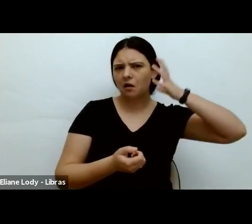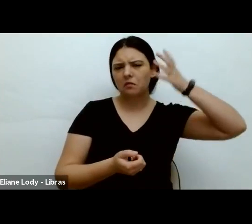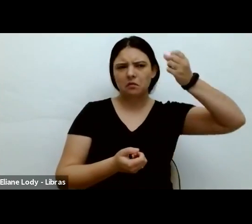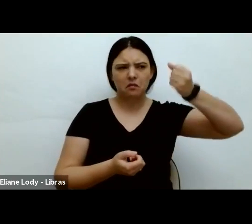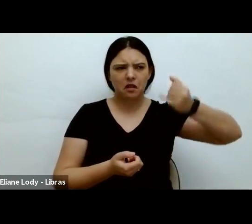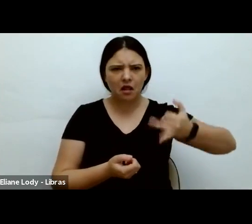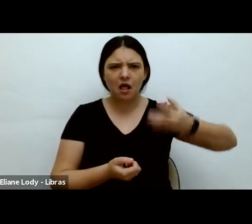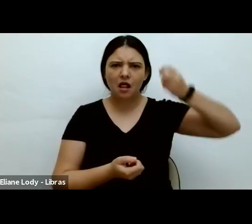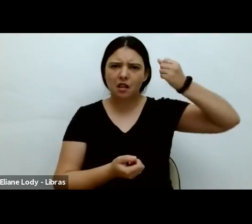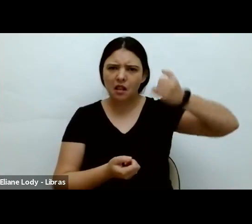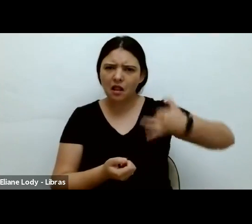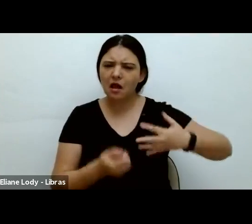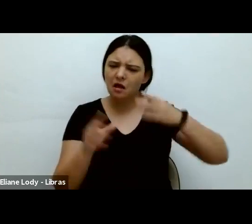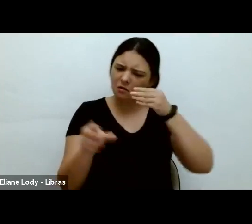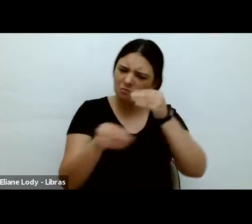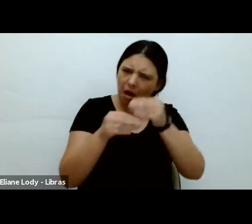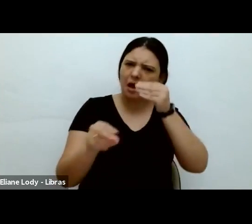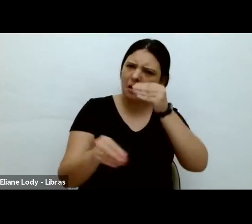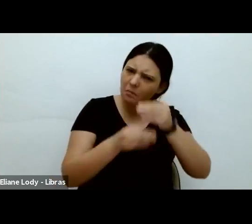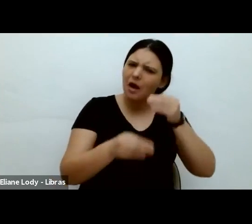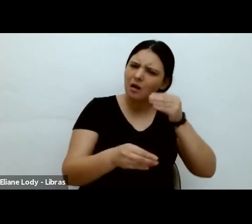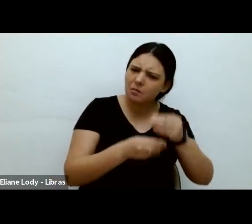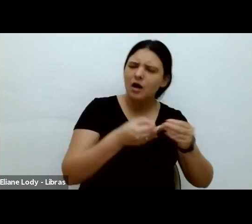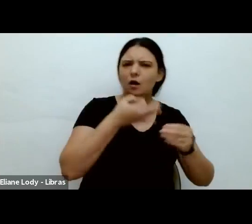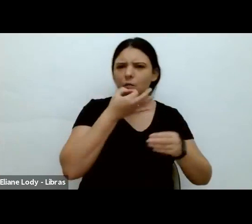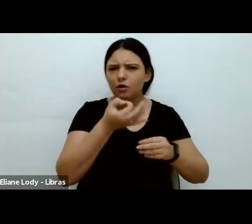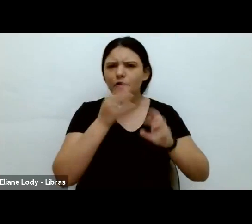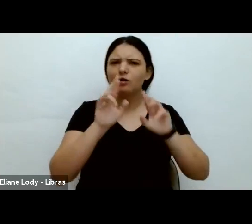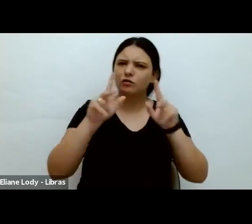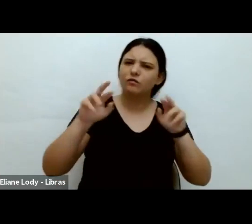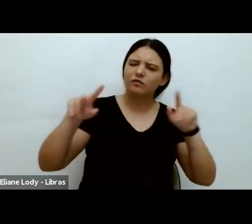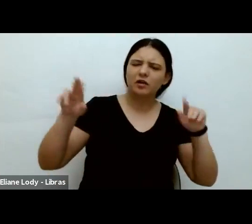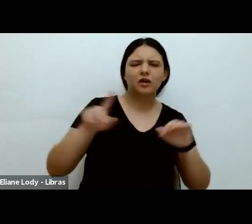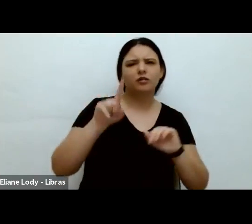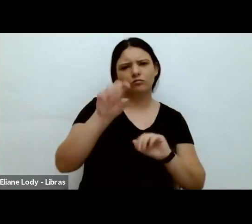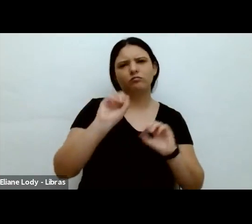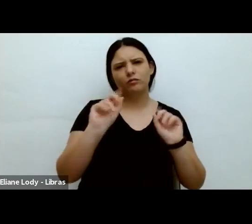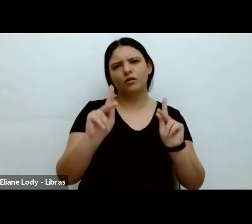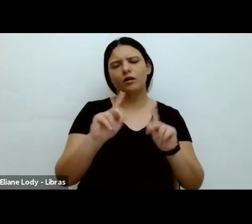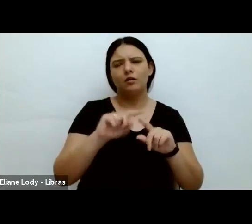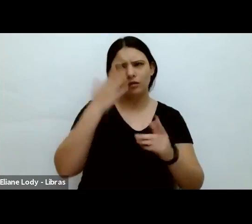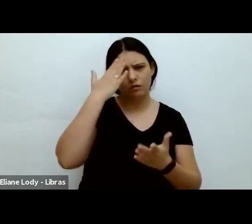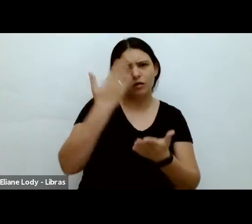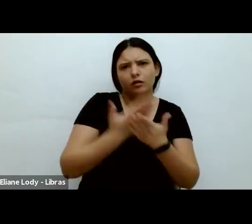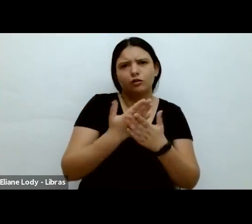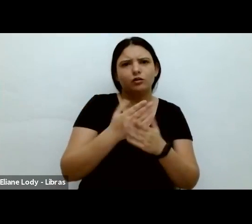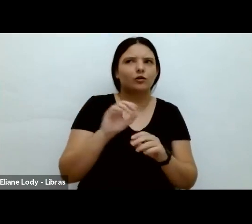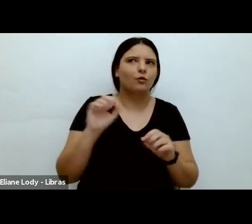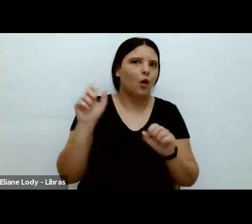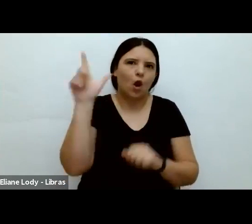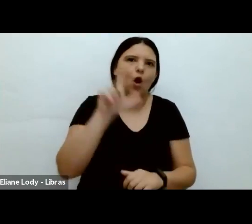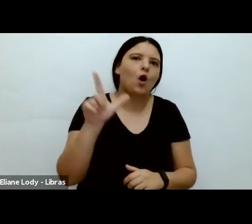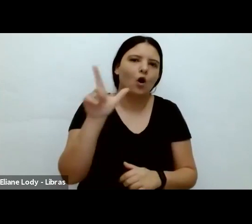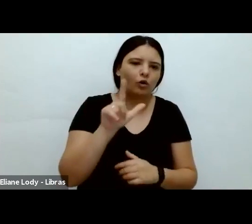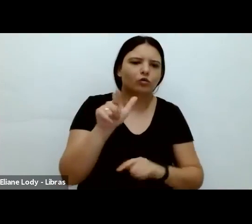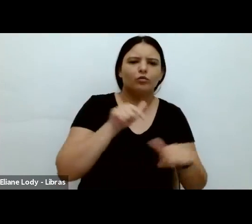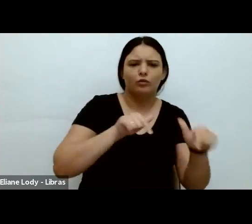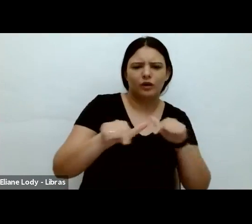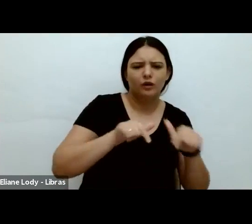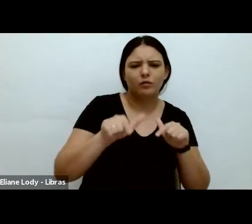talk a lot about compliments talk a lot about complementarity. I think I think that's part of the. he of working together he of working together in a collaborative way, but